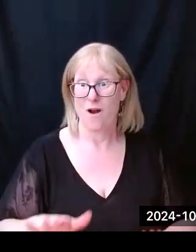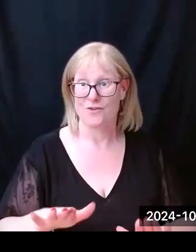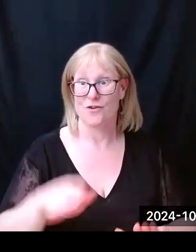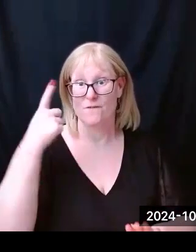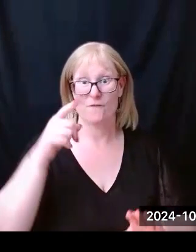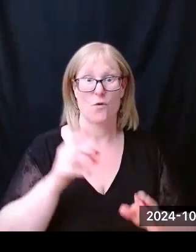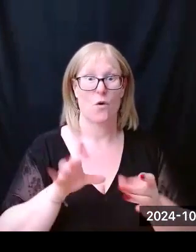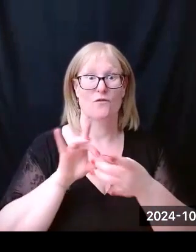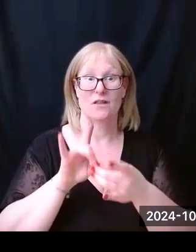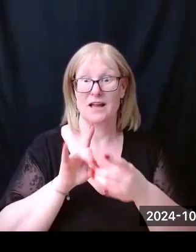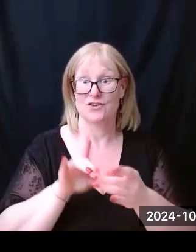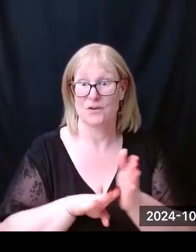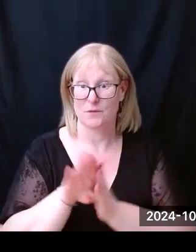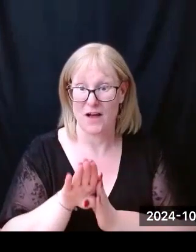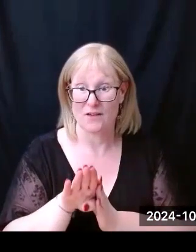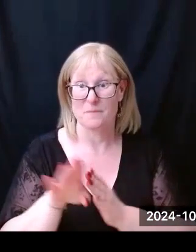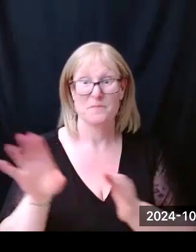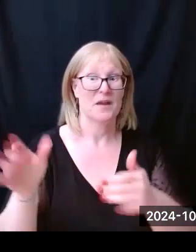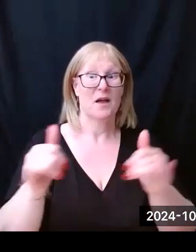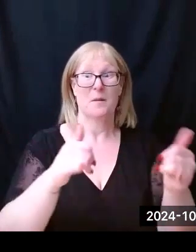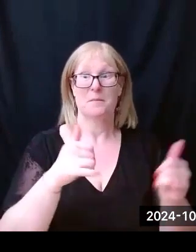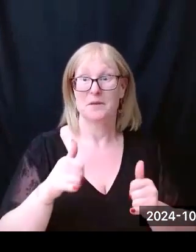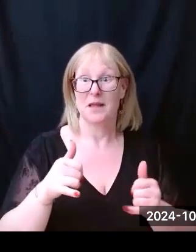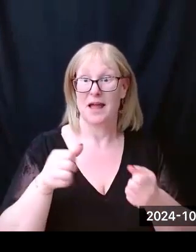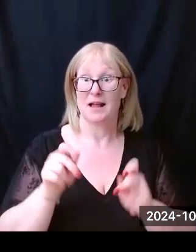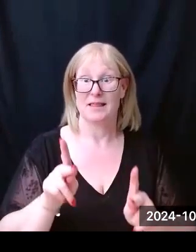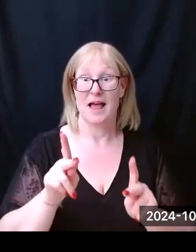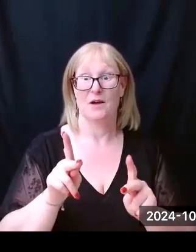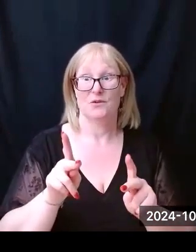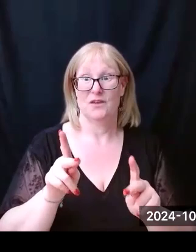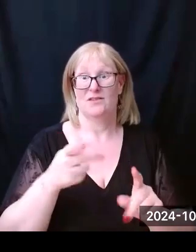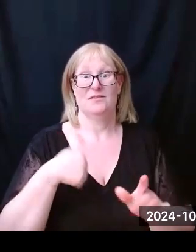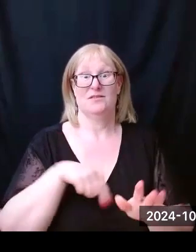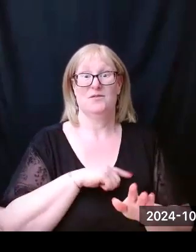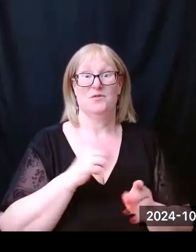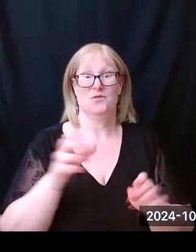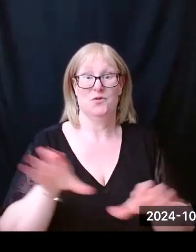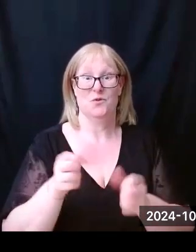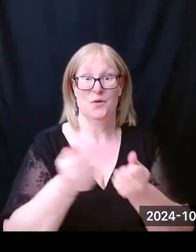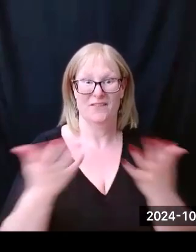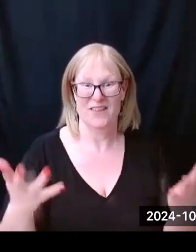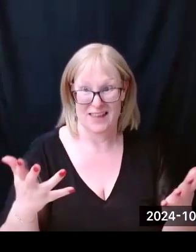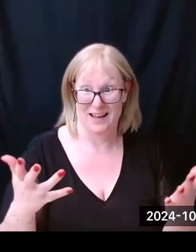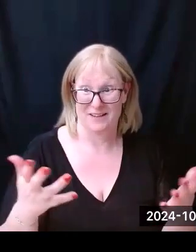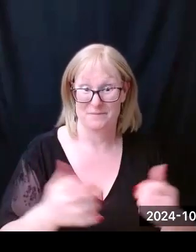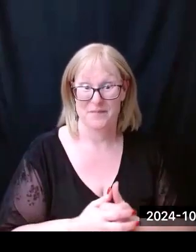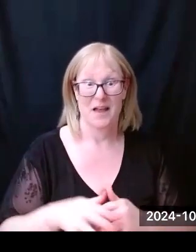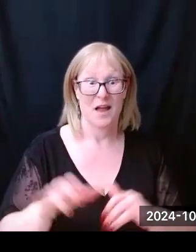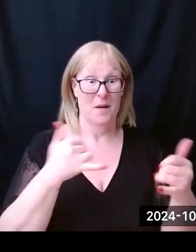Right, play lets us do all the things and play lets us figure out how things work. Play lets us